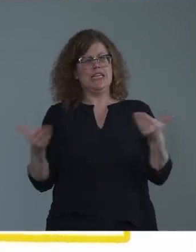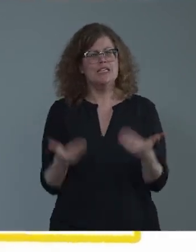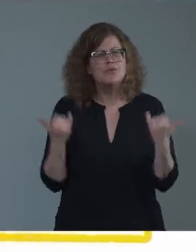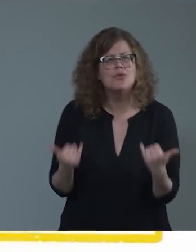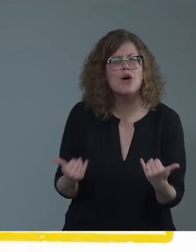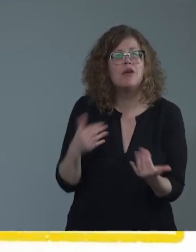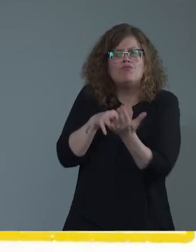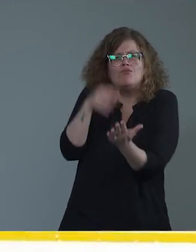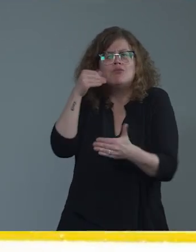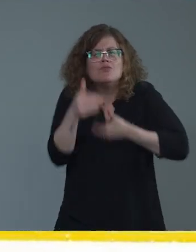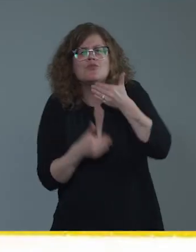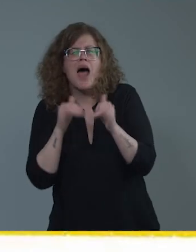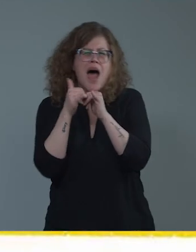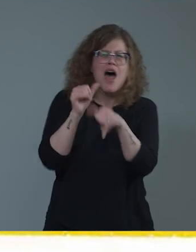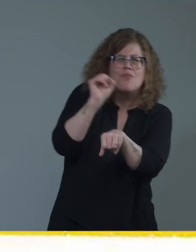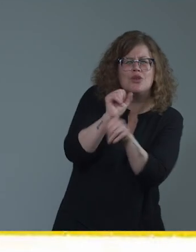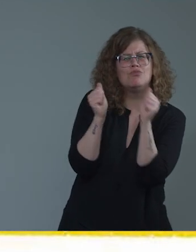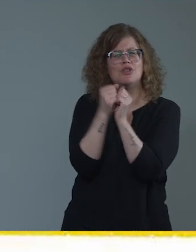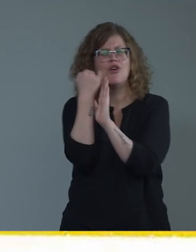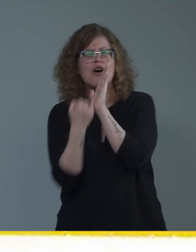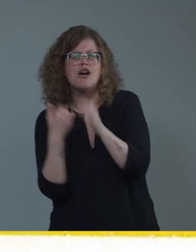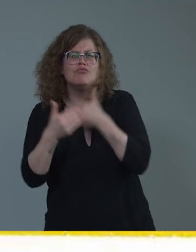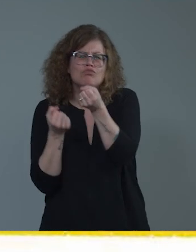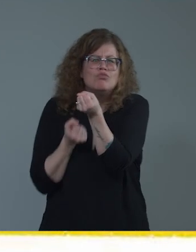together a team of people here, and they each have a little voice where they're saying, you know,